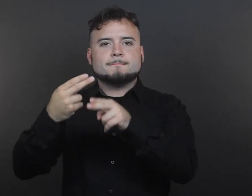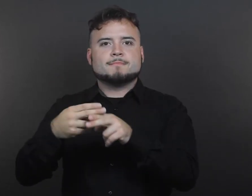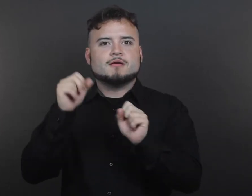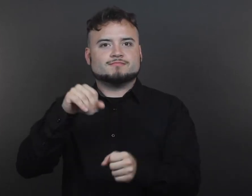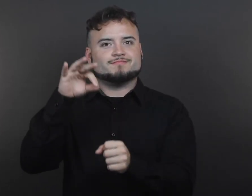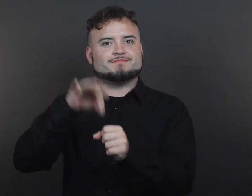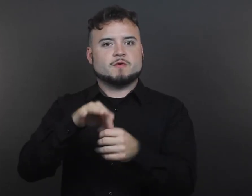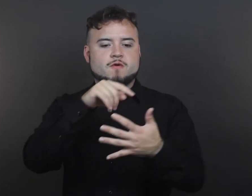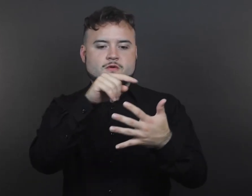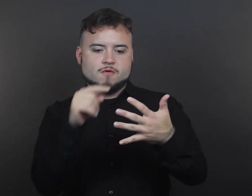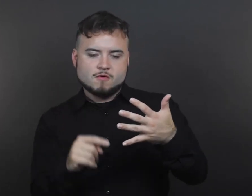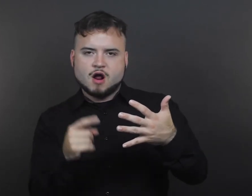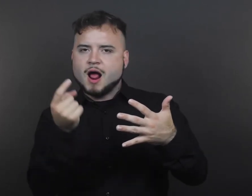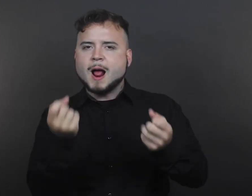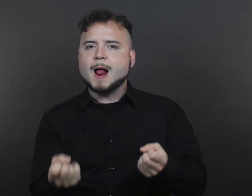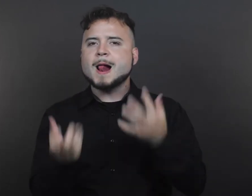Usually it will say to ‘choose one.’